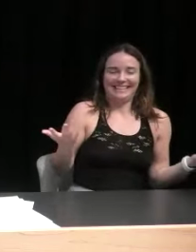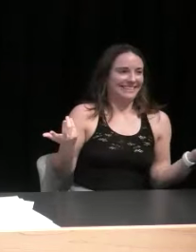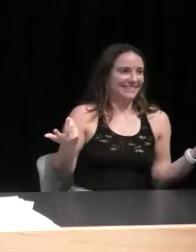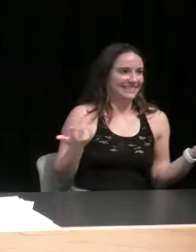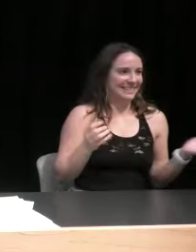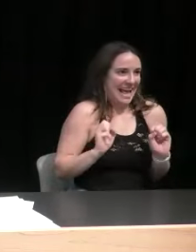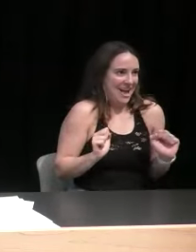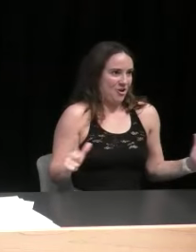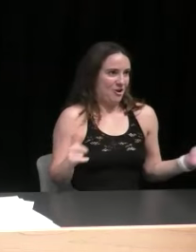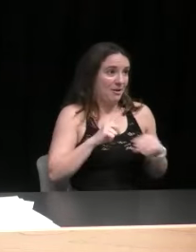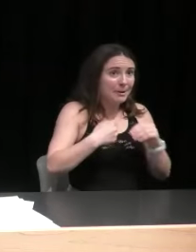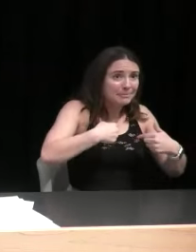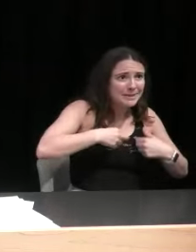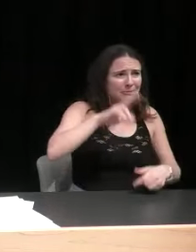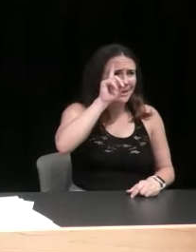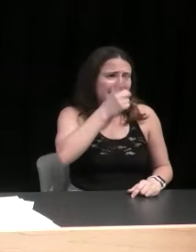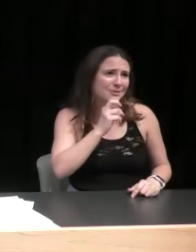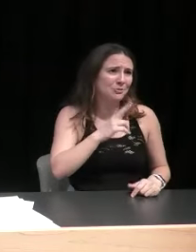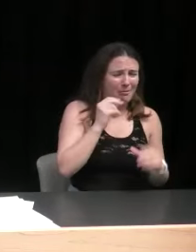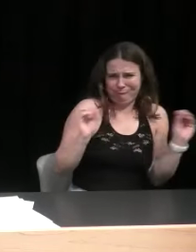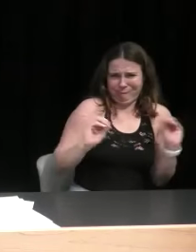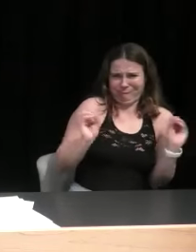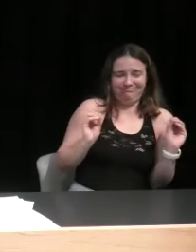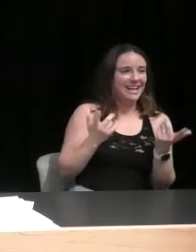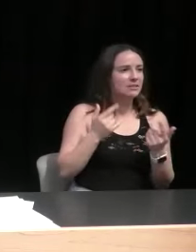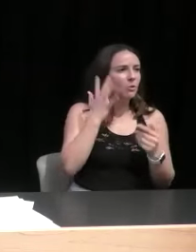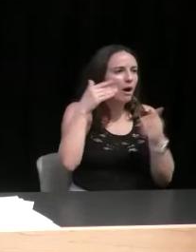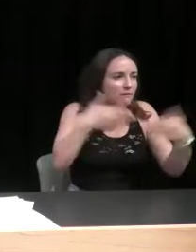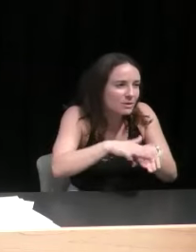language and auditory language and verbal language a little bit easier it has nothing to do with my